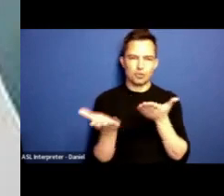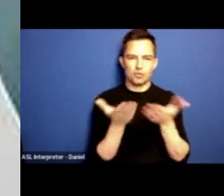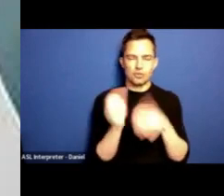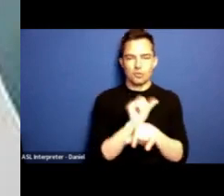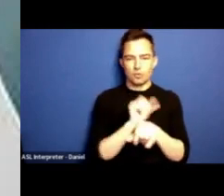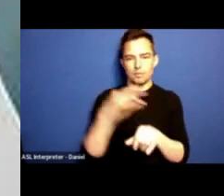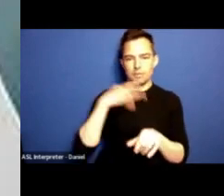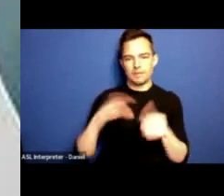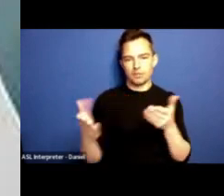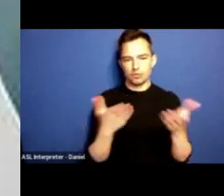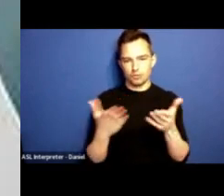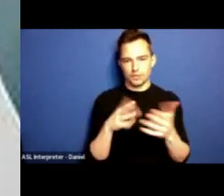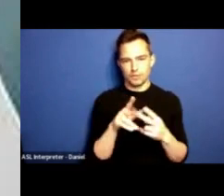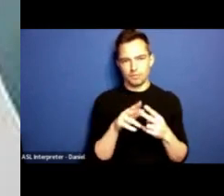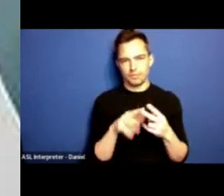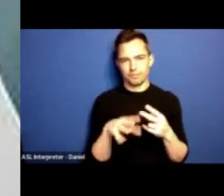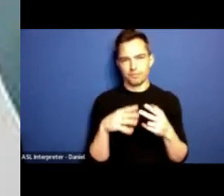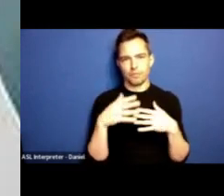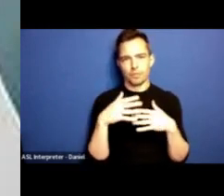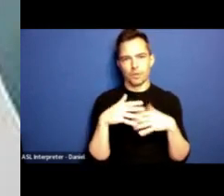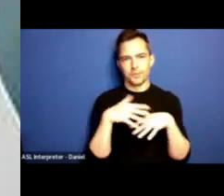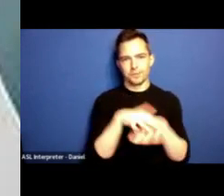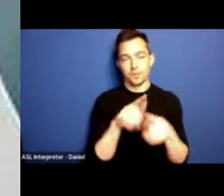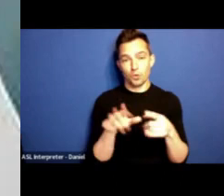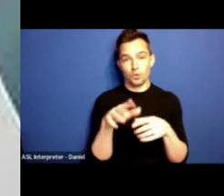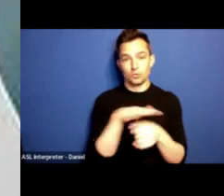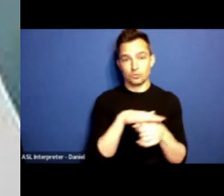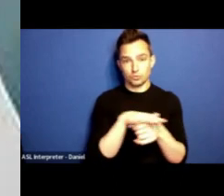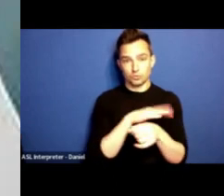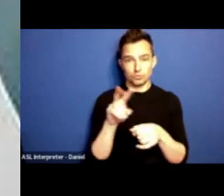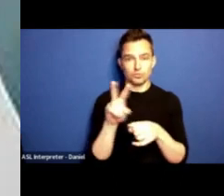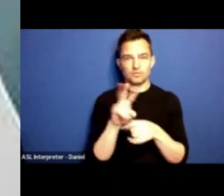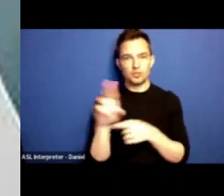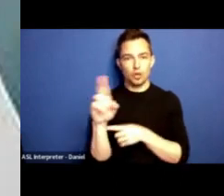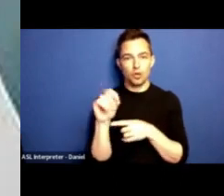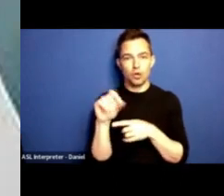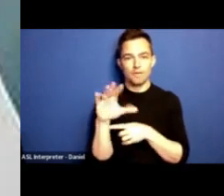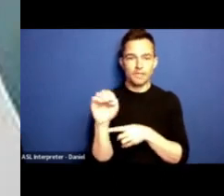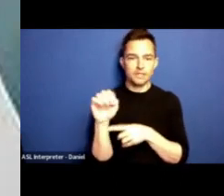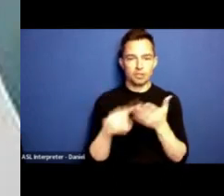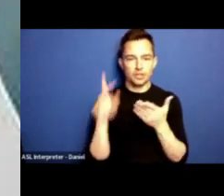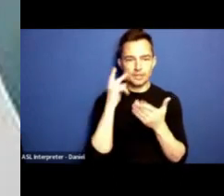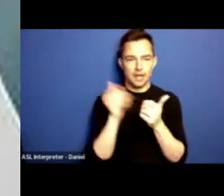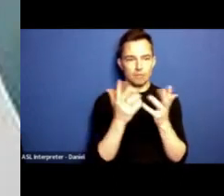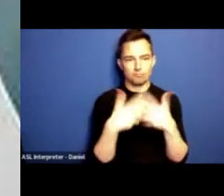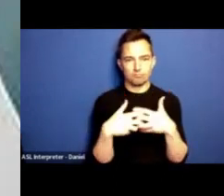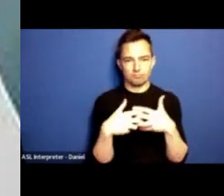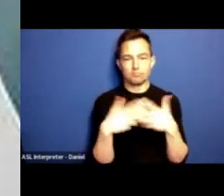services into our local vocational rehab office to see how that went. serving people